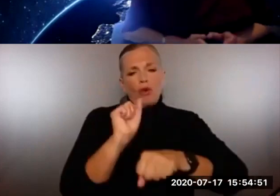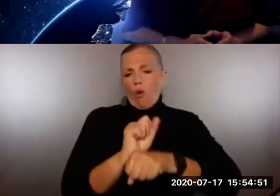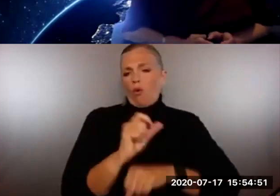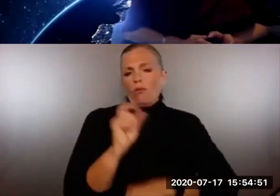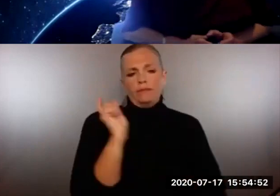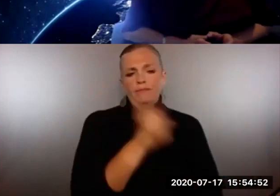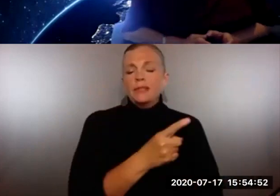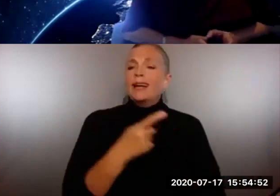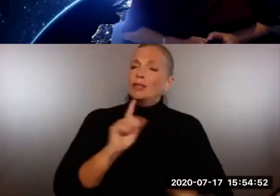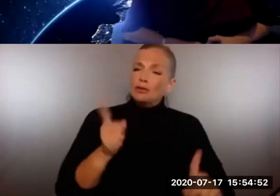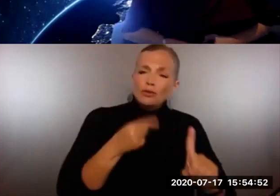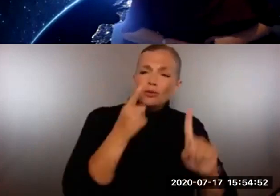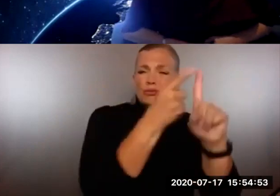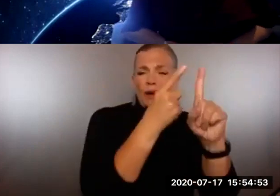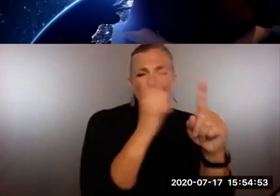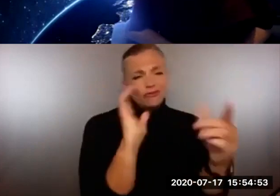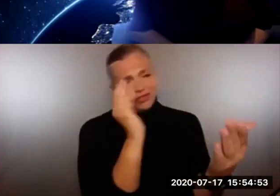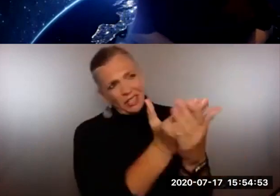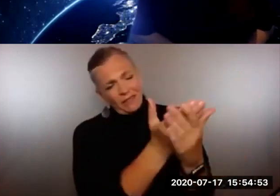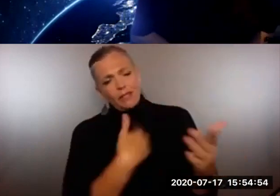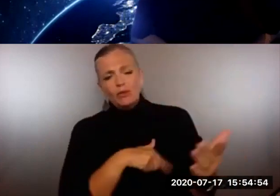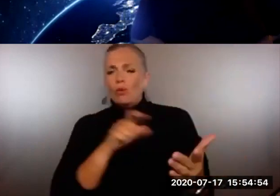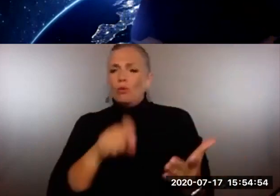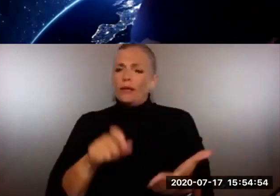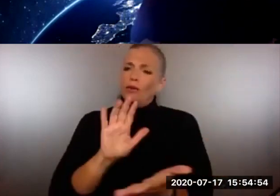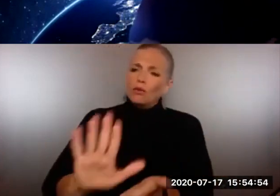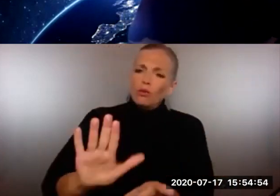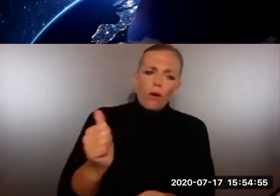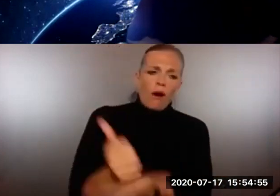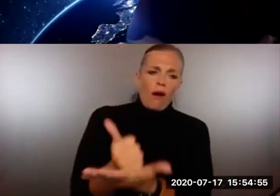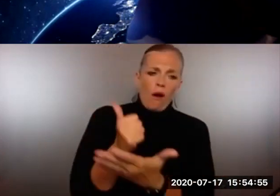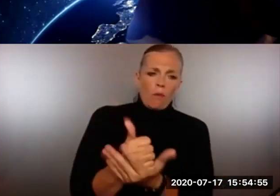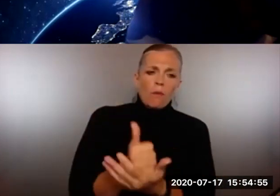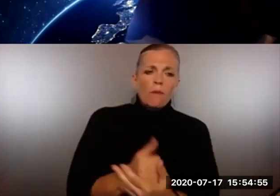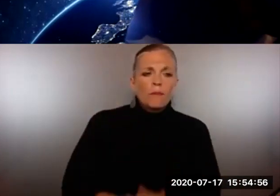Most especially, we need the help, the experience,